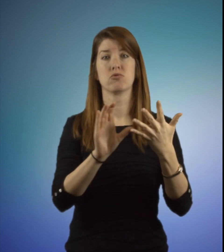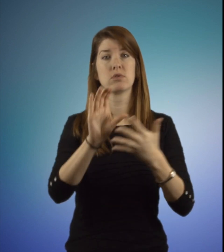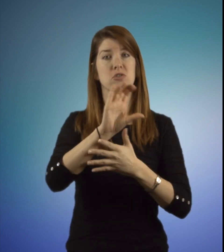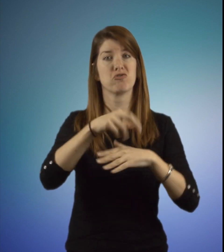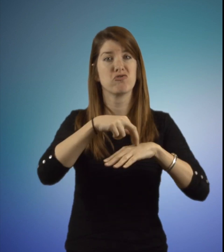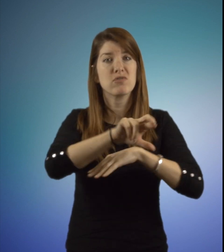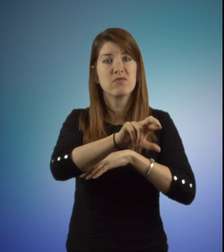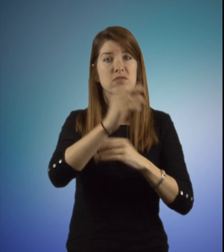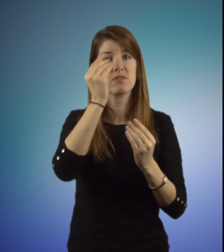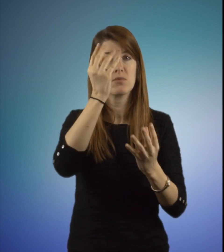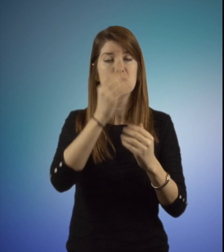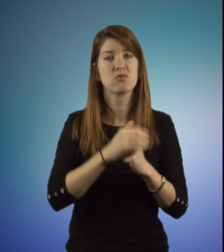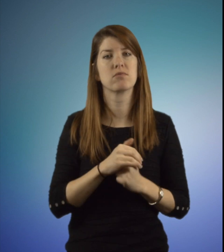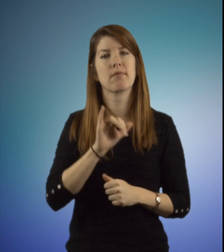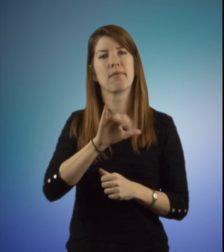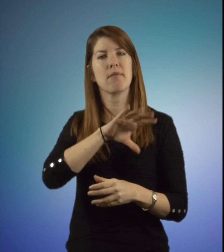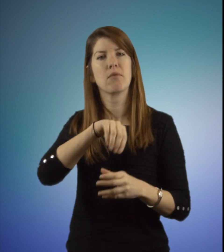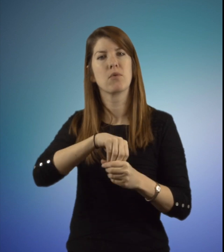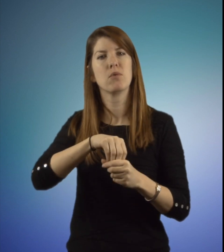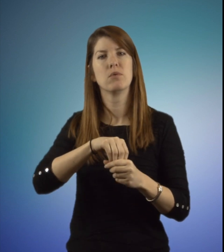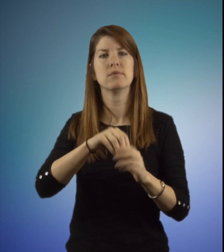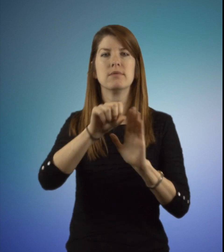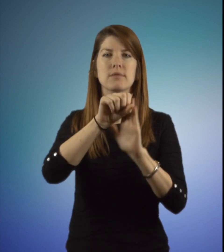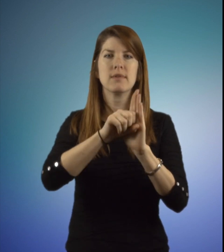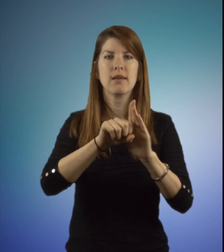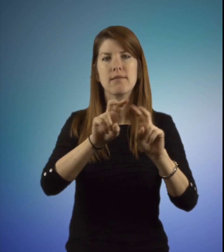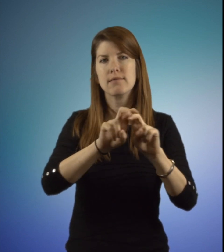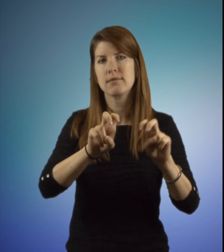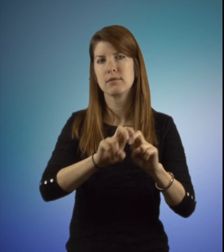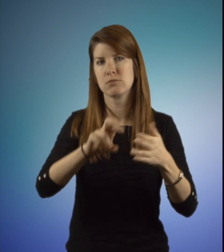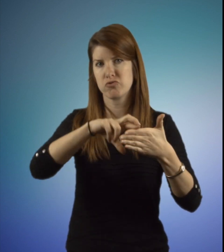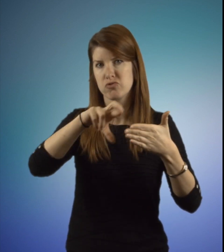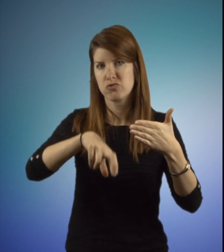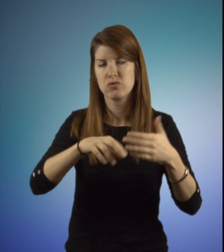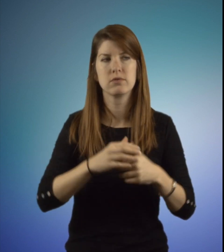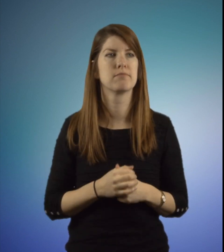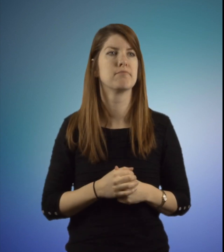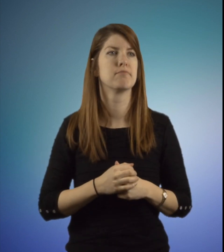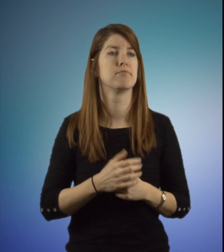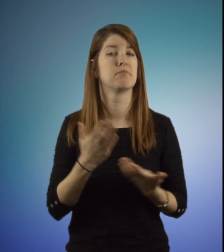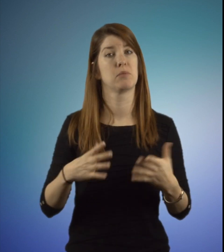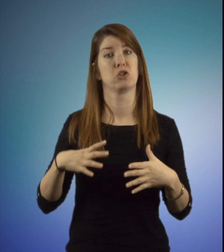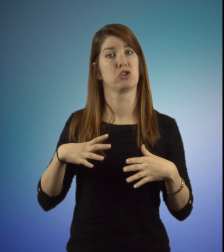Criterion-referenced information would include state assessment results.